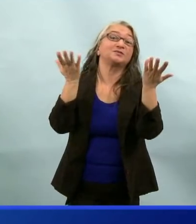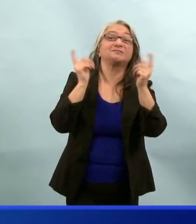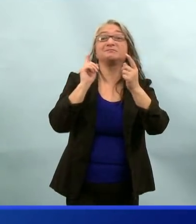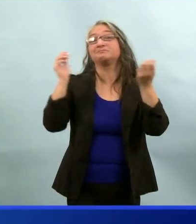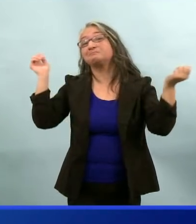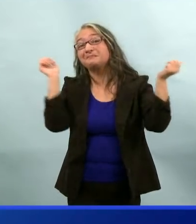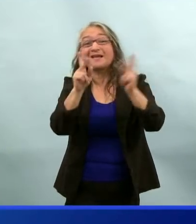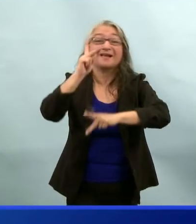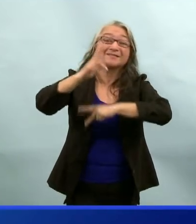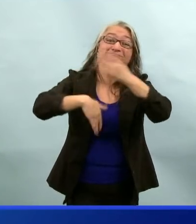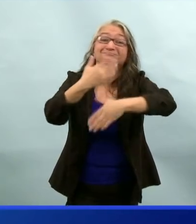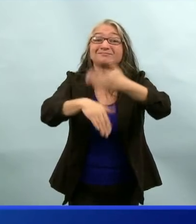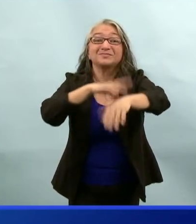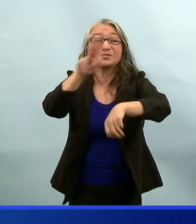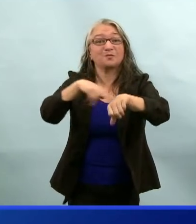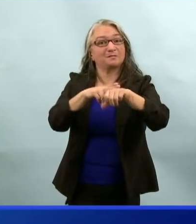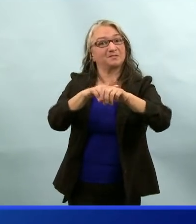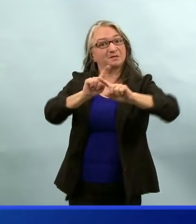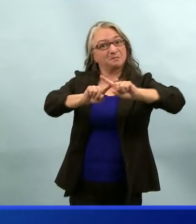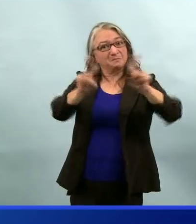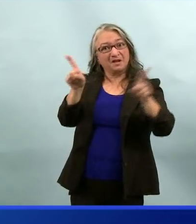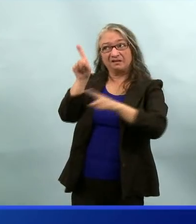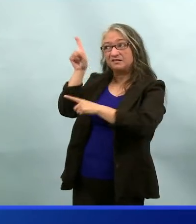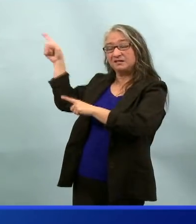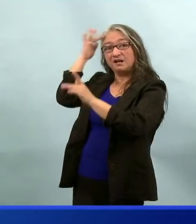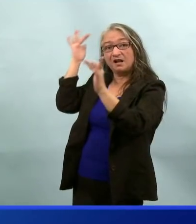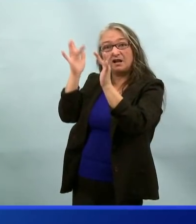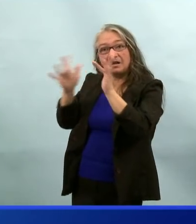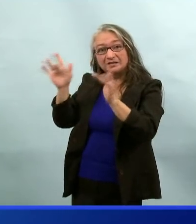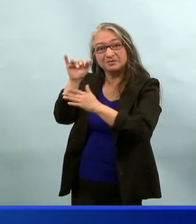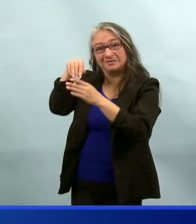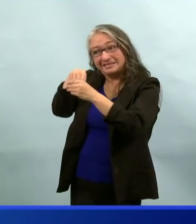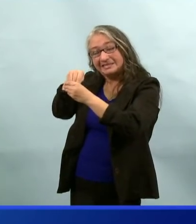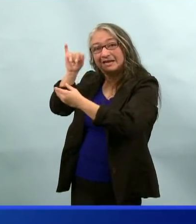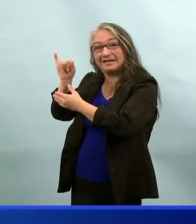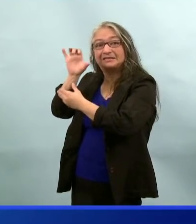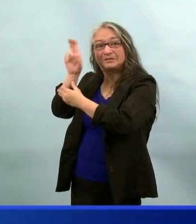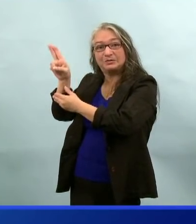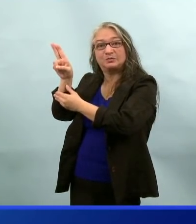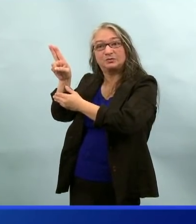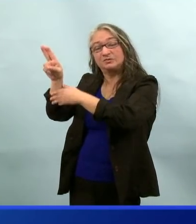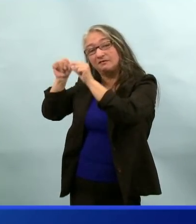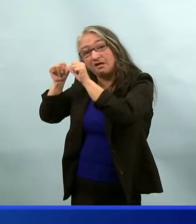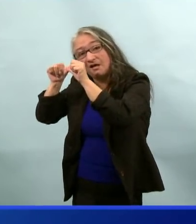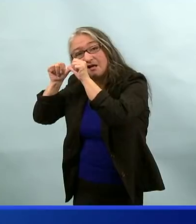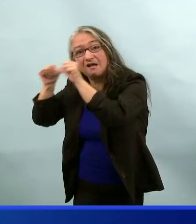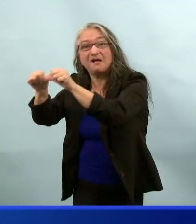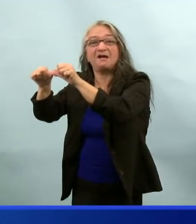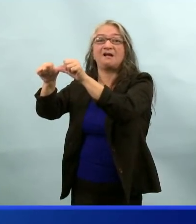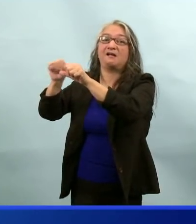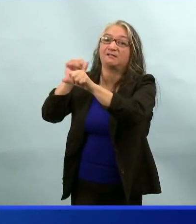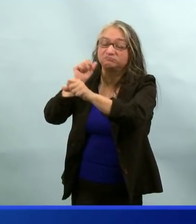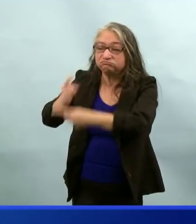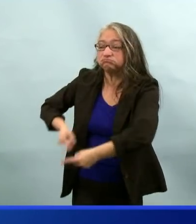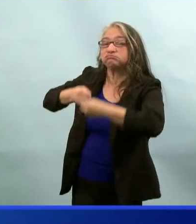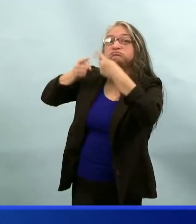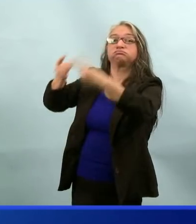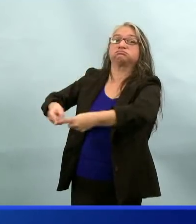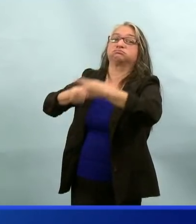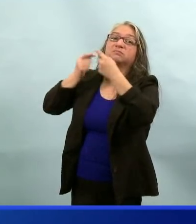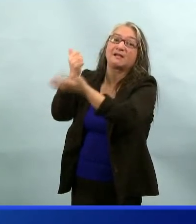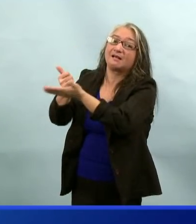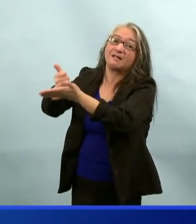our icu's have remained stretched for nearly two years with the known a new and unknown variant and